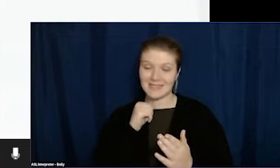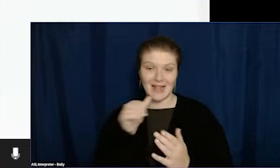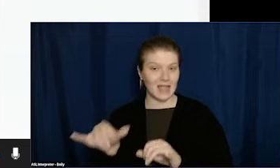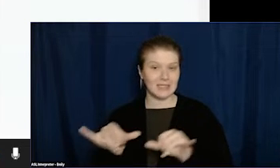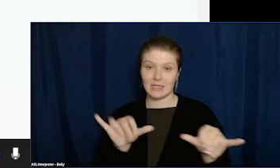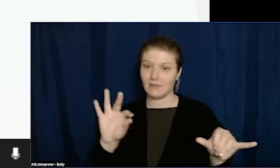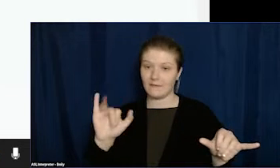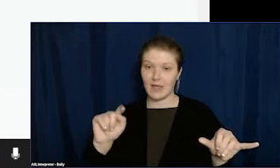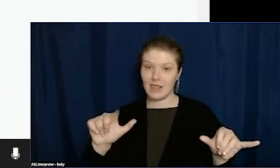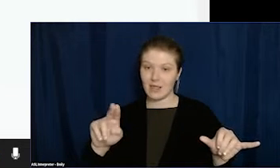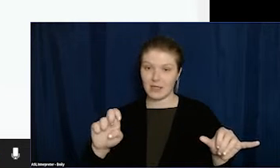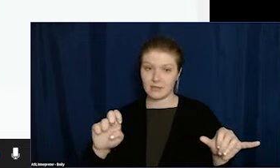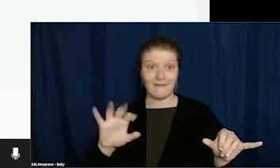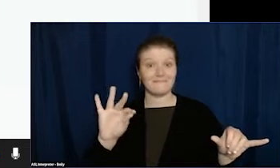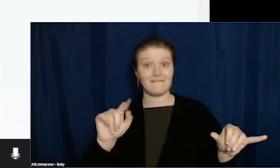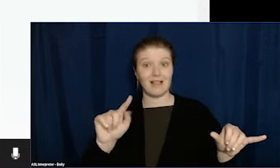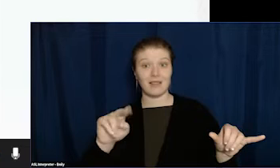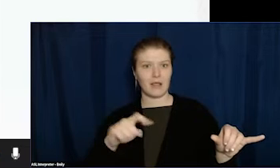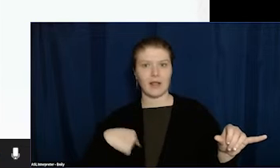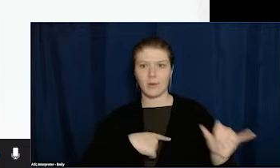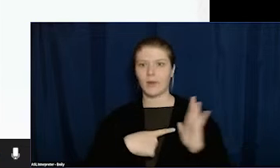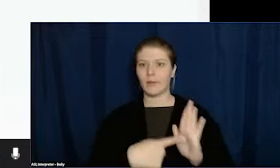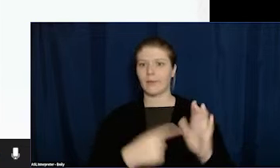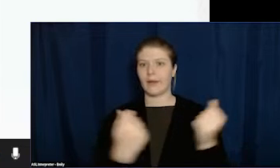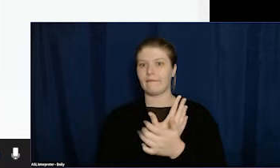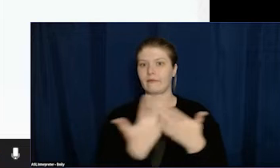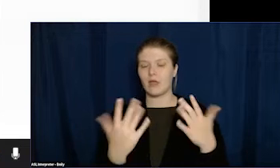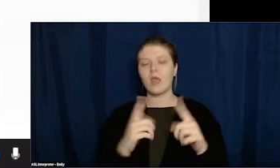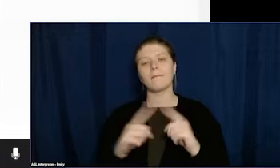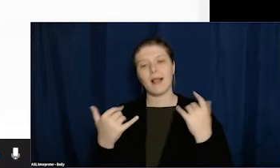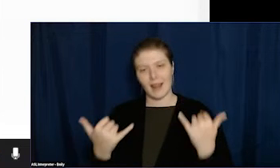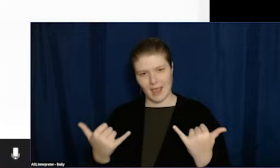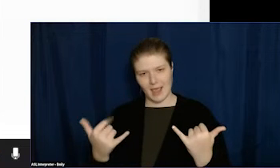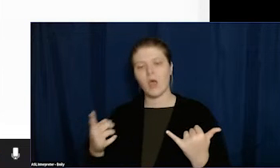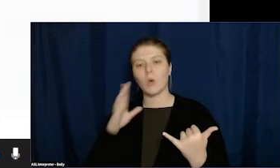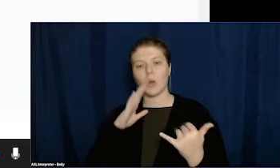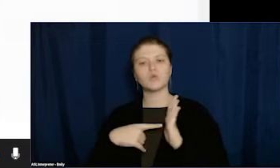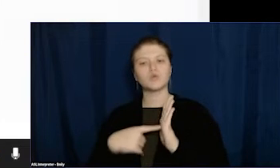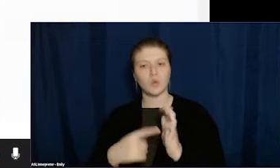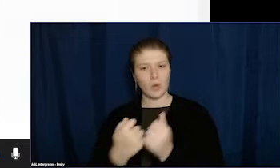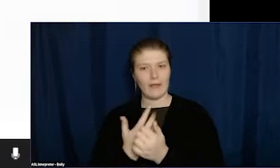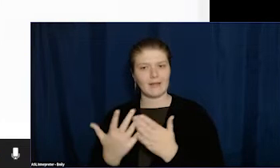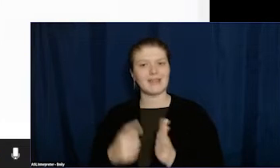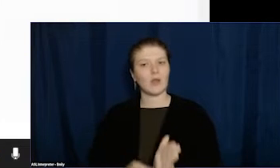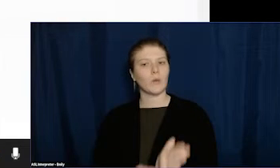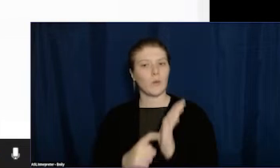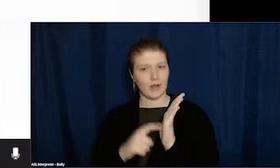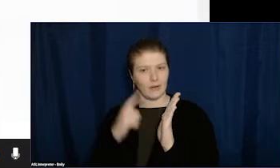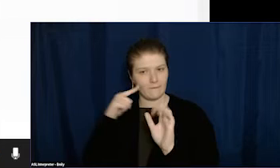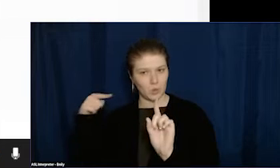But here, we want to smartly show you things that you need to fill in. And it will show you the people that you added.